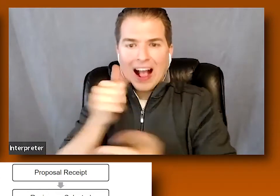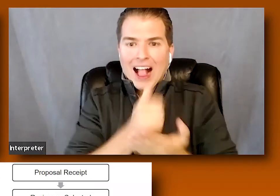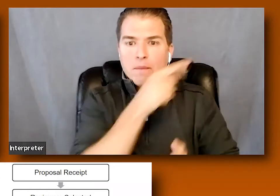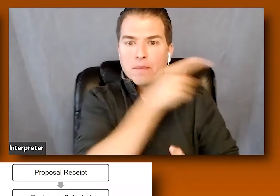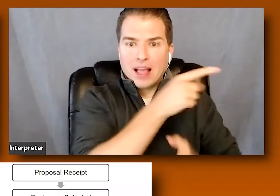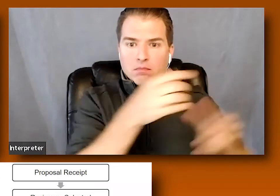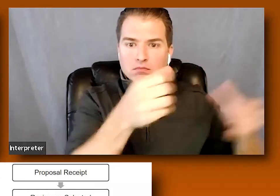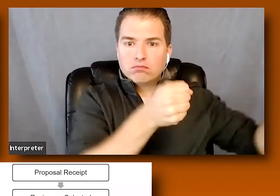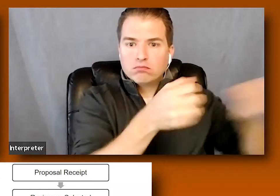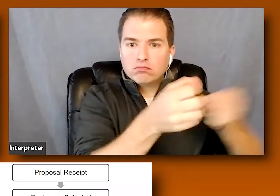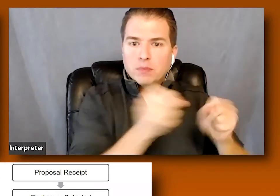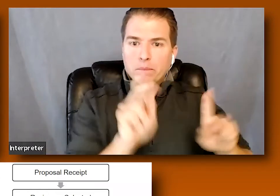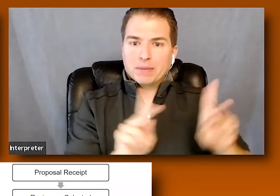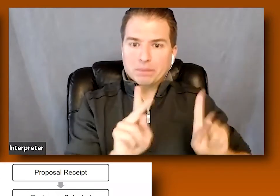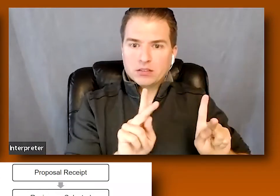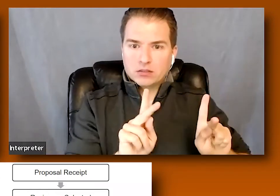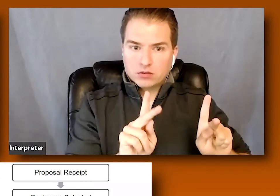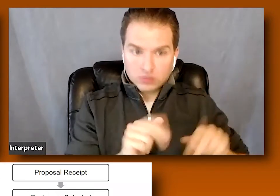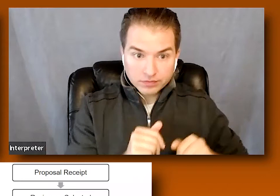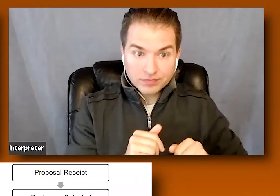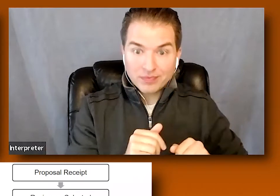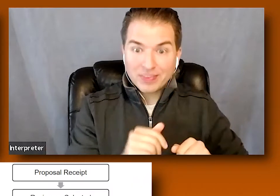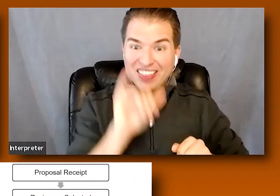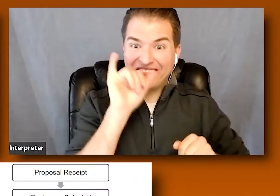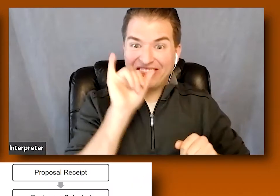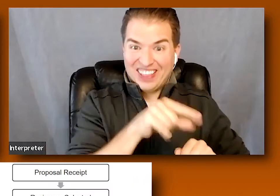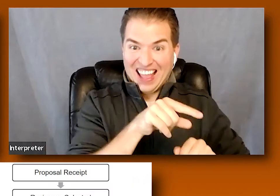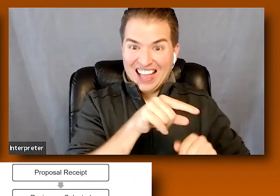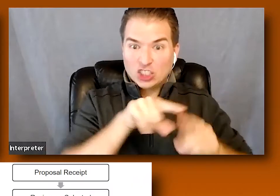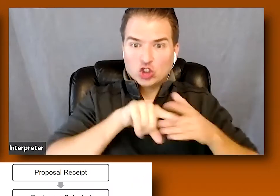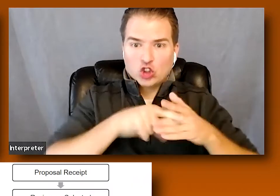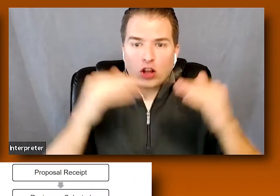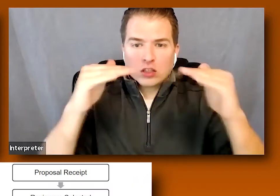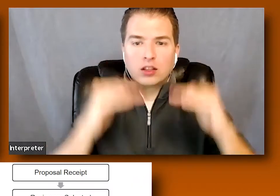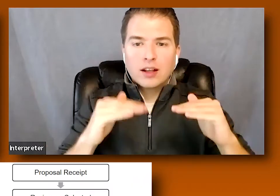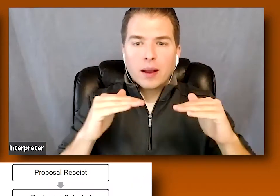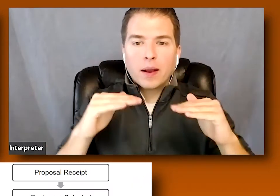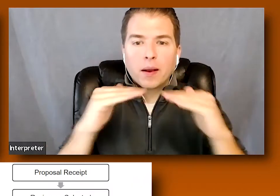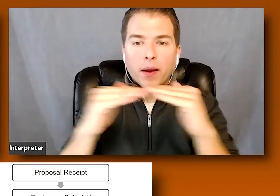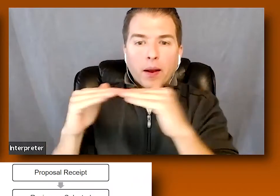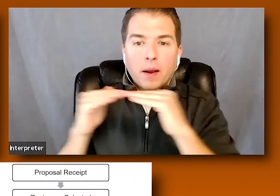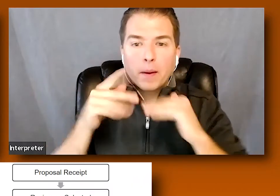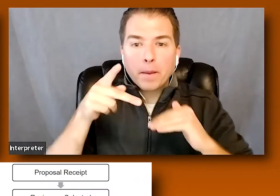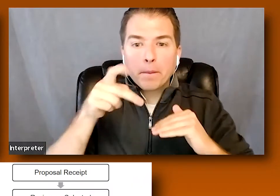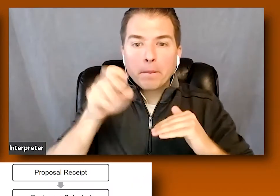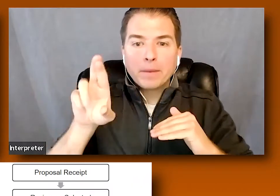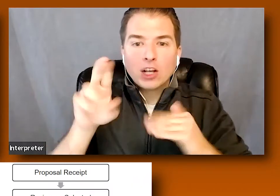Then it moves into the peer review stage. The program officer manages